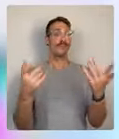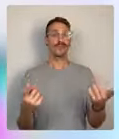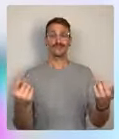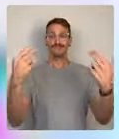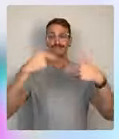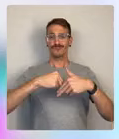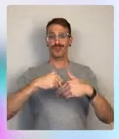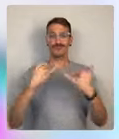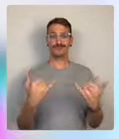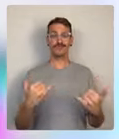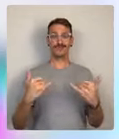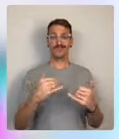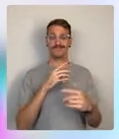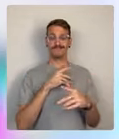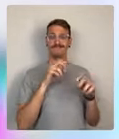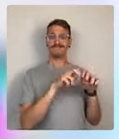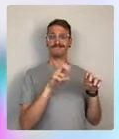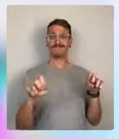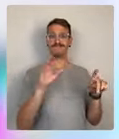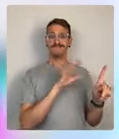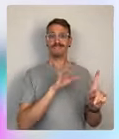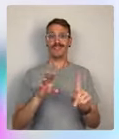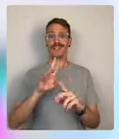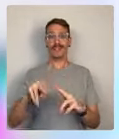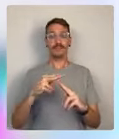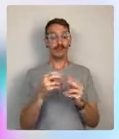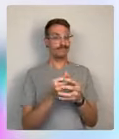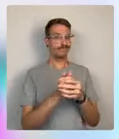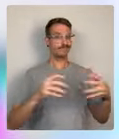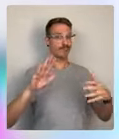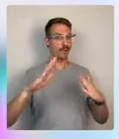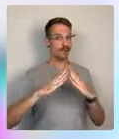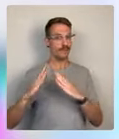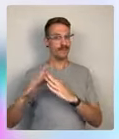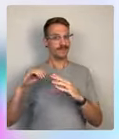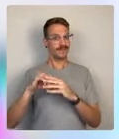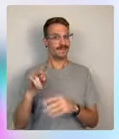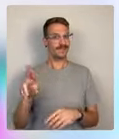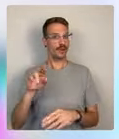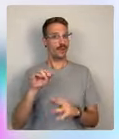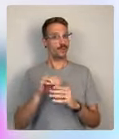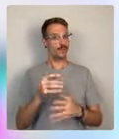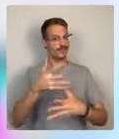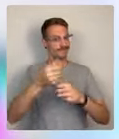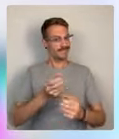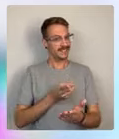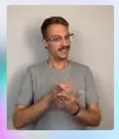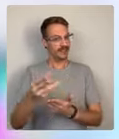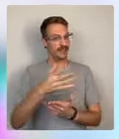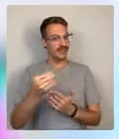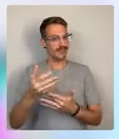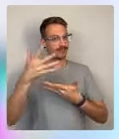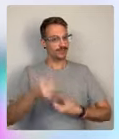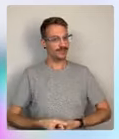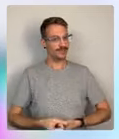Hi, everyone, and thank you so much for tuning in to our panel about growing your community in VR with integrity and trust.